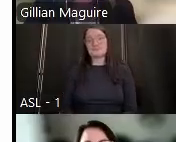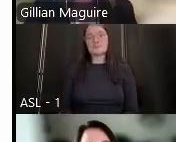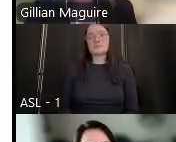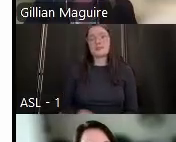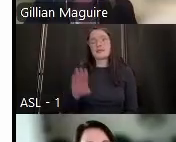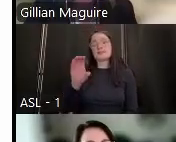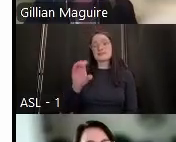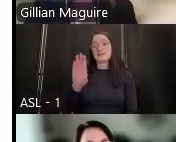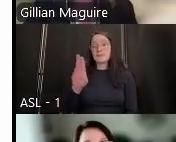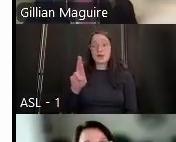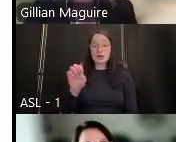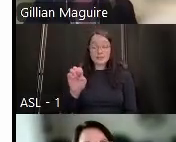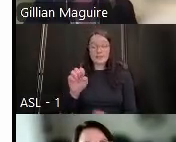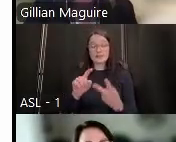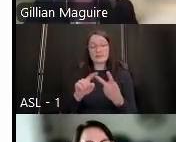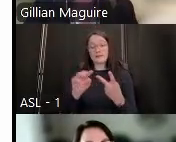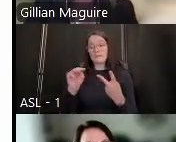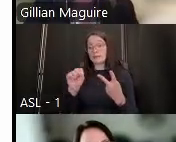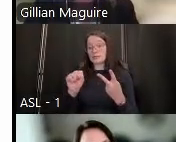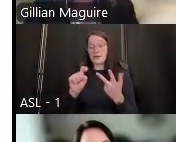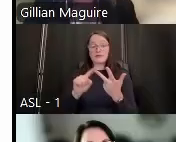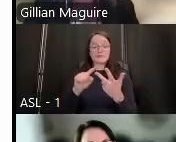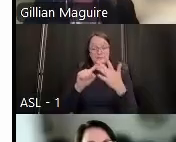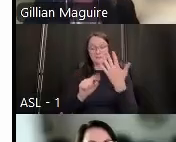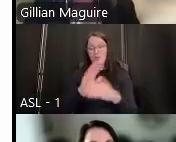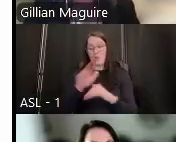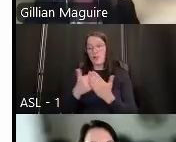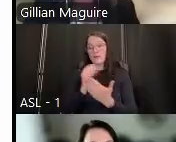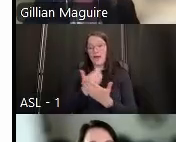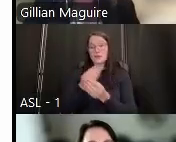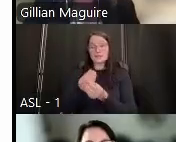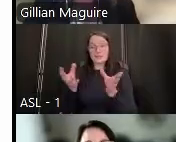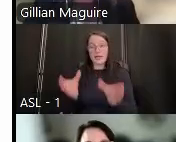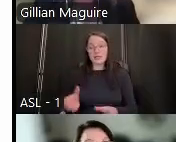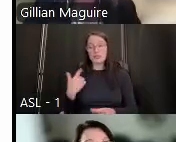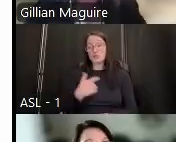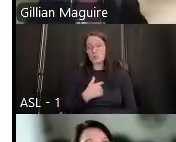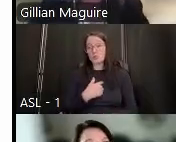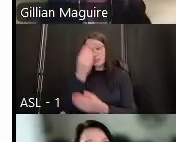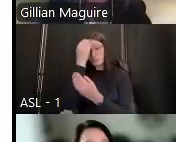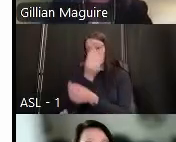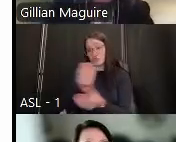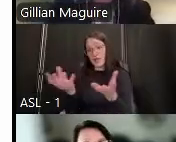with Microsoft, with all of the suppliers as the need arises around addressing benefits issues.